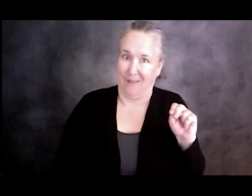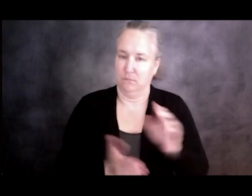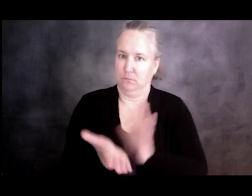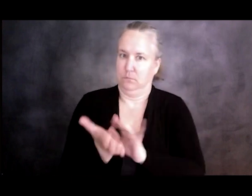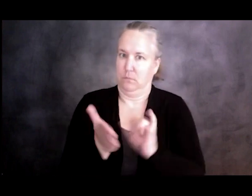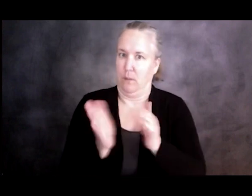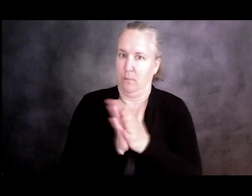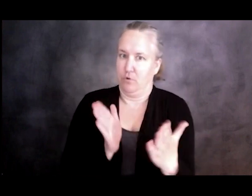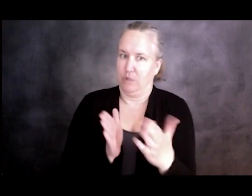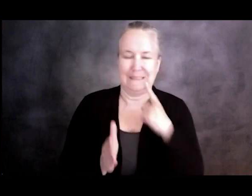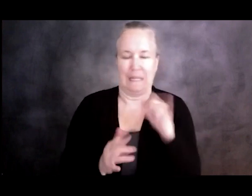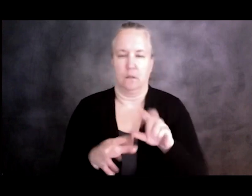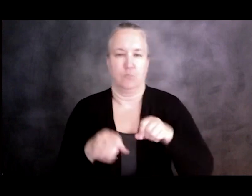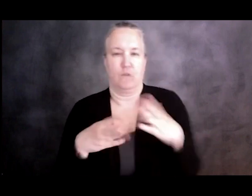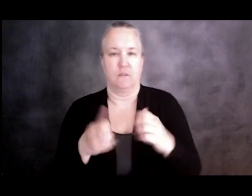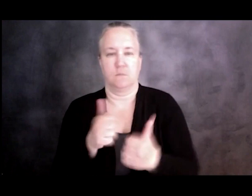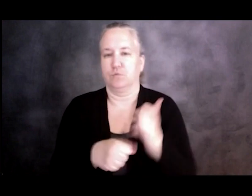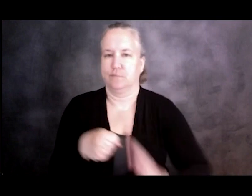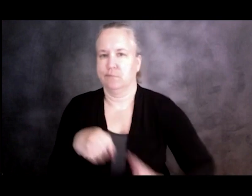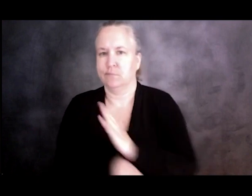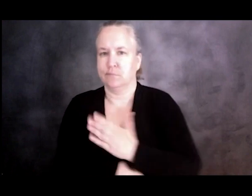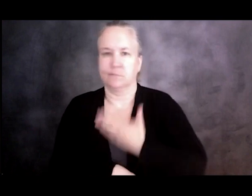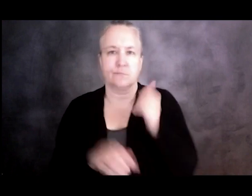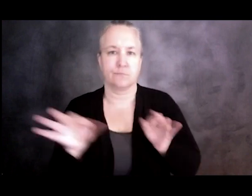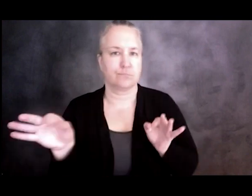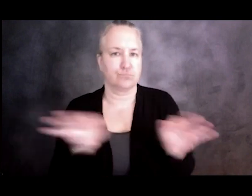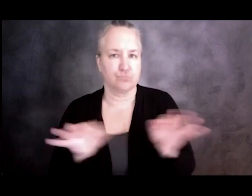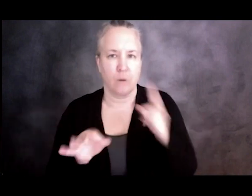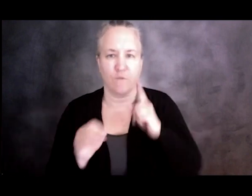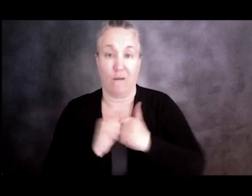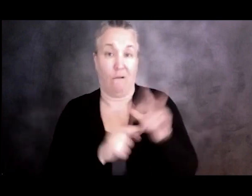quote, "provides the fullest and best explanation of how the Vietnam War has